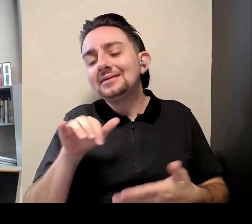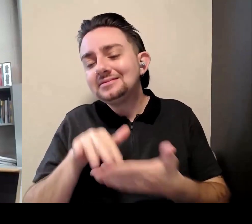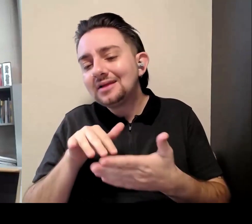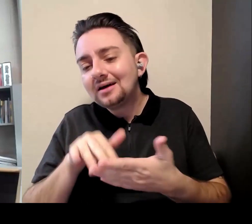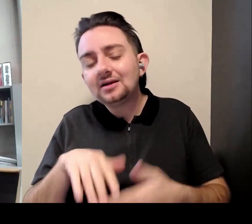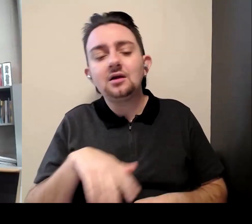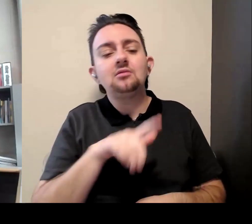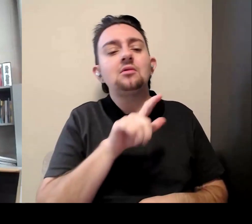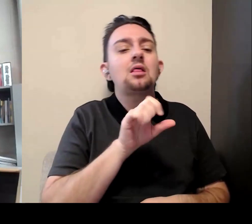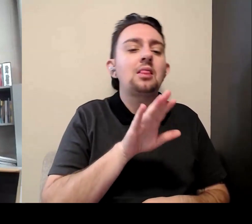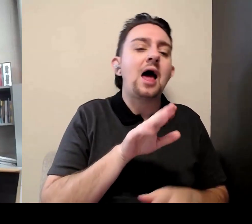And I.